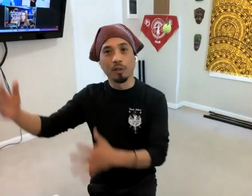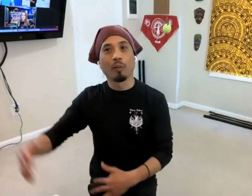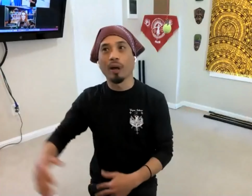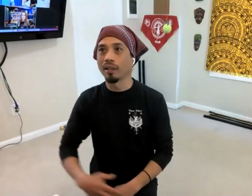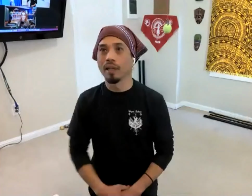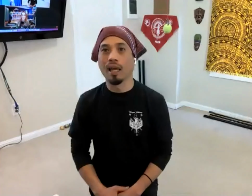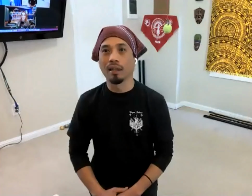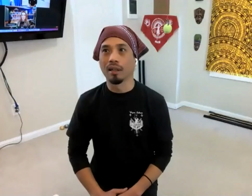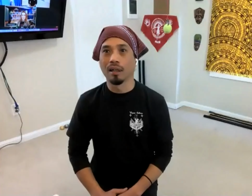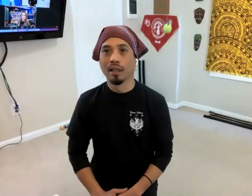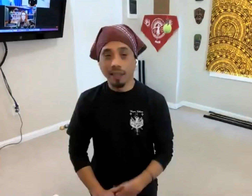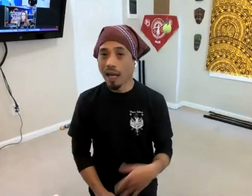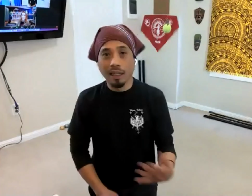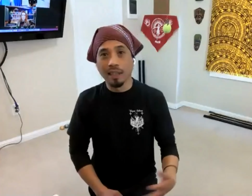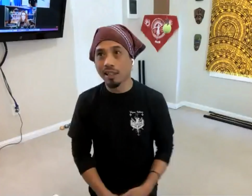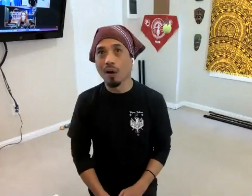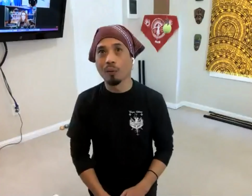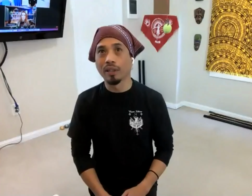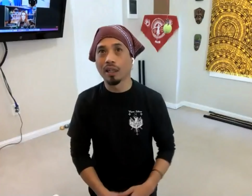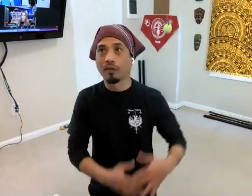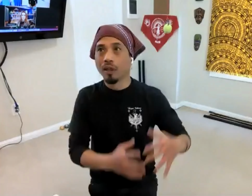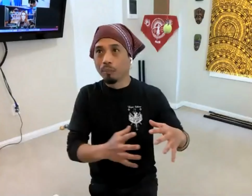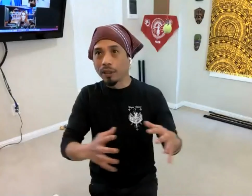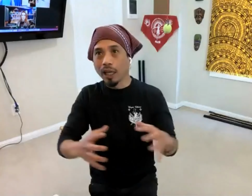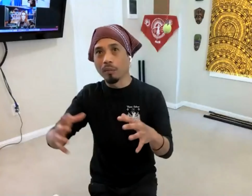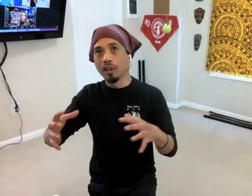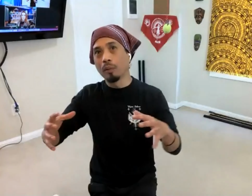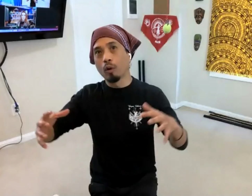MOST OF HIS STUDENTS HELPED SPREAD IT.